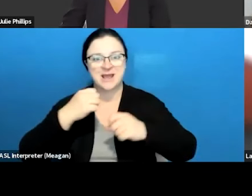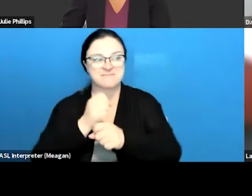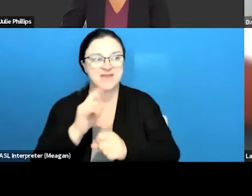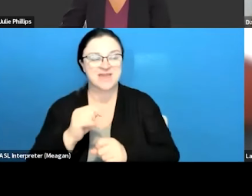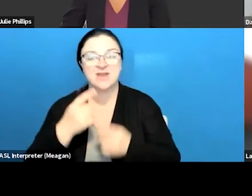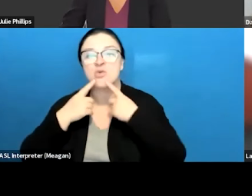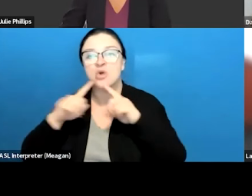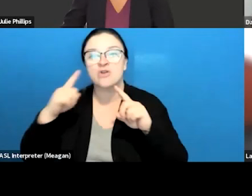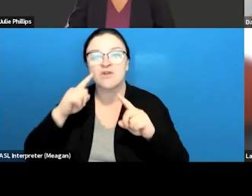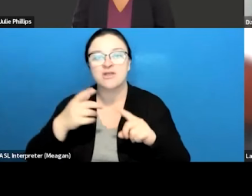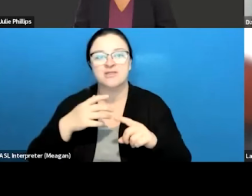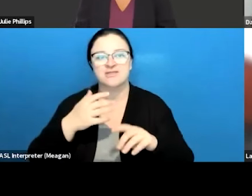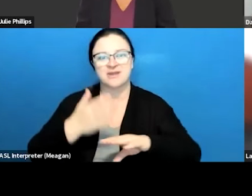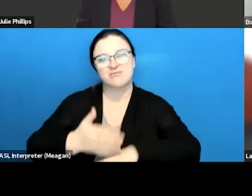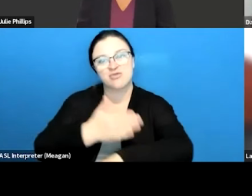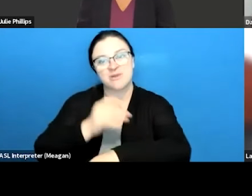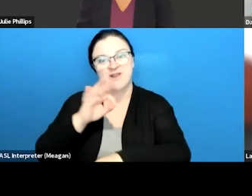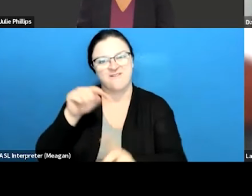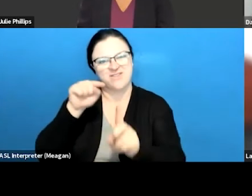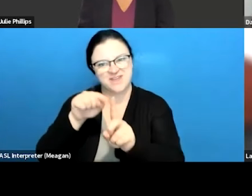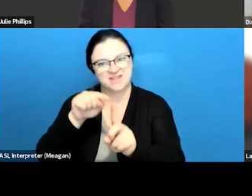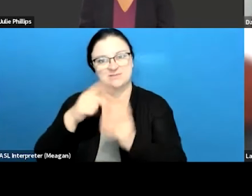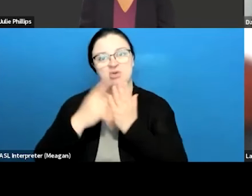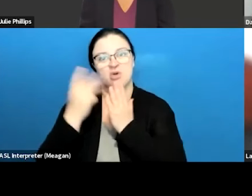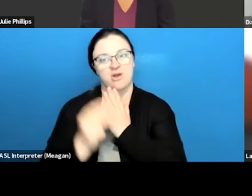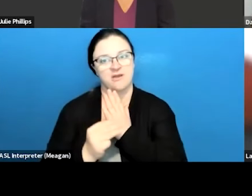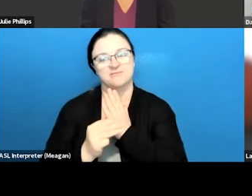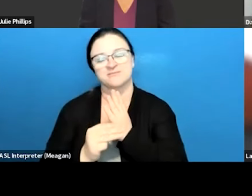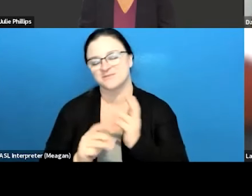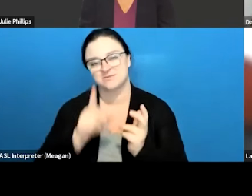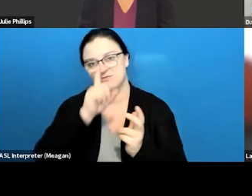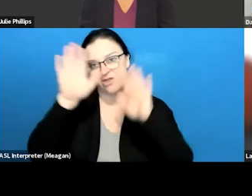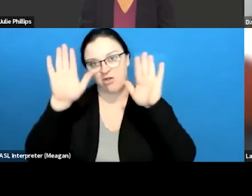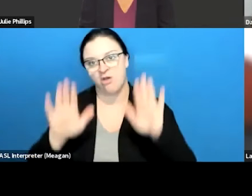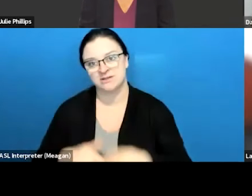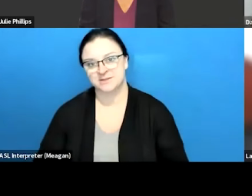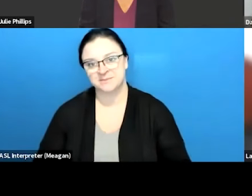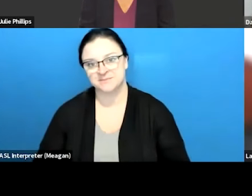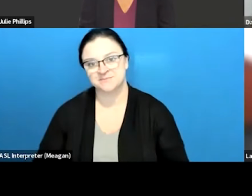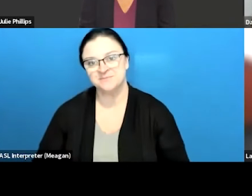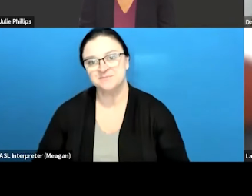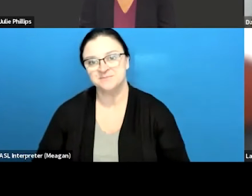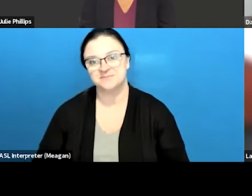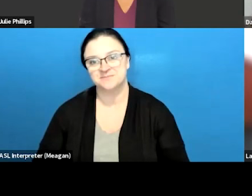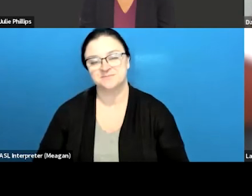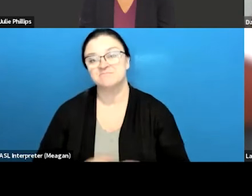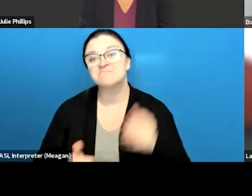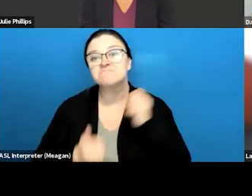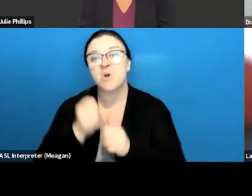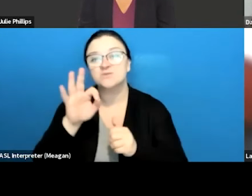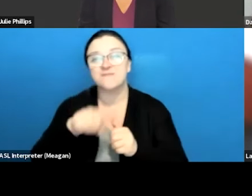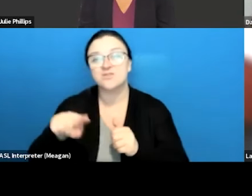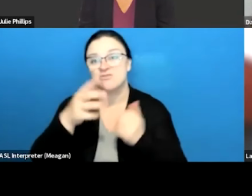of this particular program has been pretty awesome. Because, as most of you probably know,